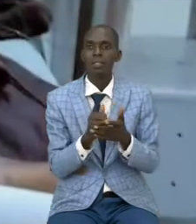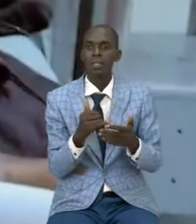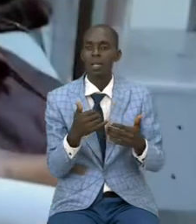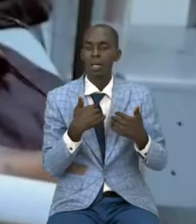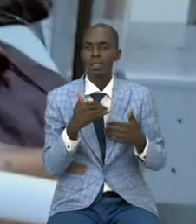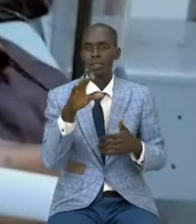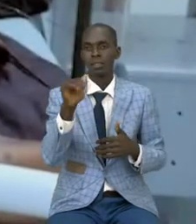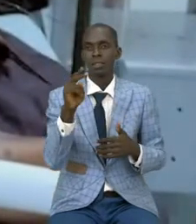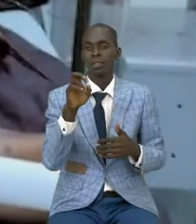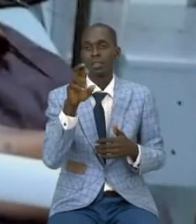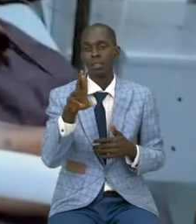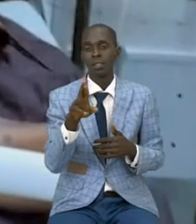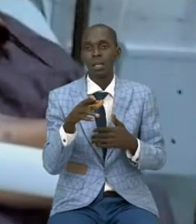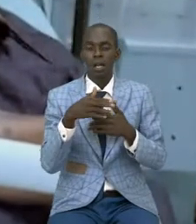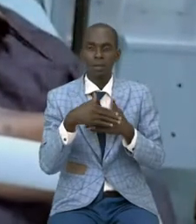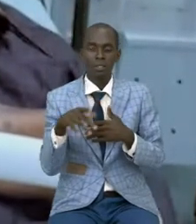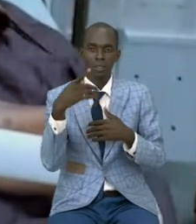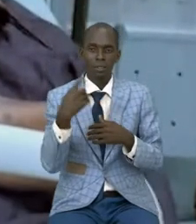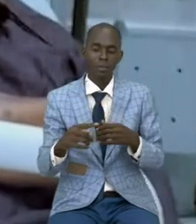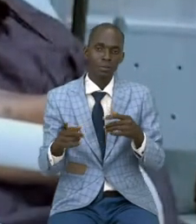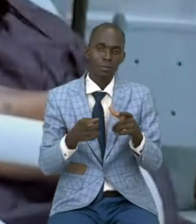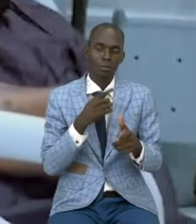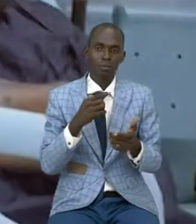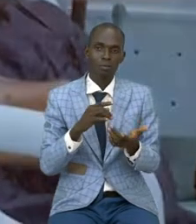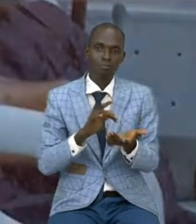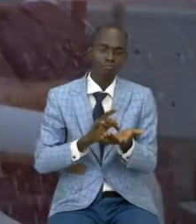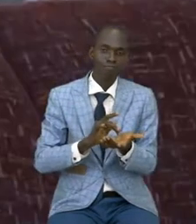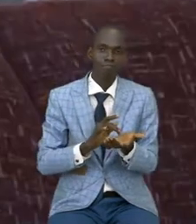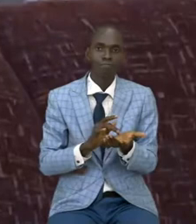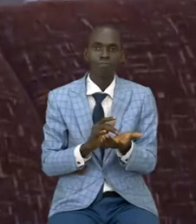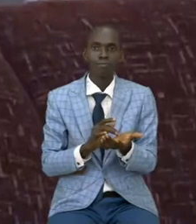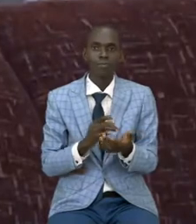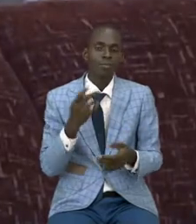after the first camel which was a little bit terrible i i collapsed